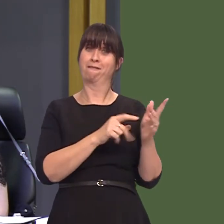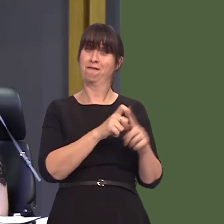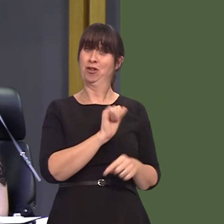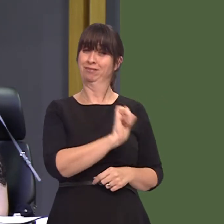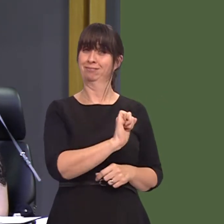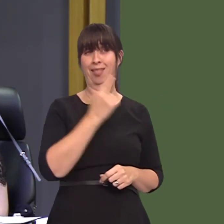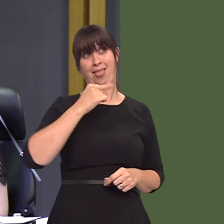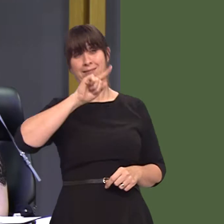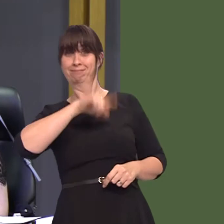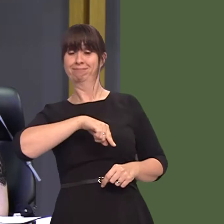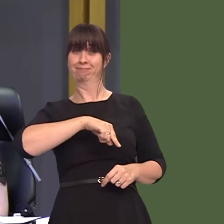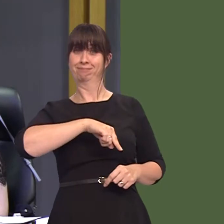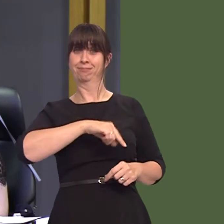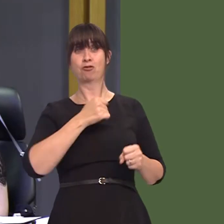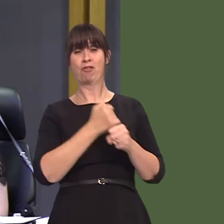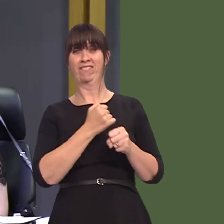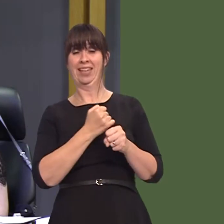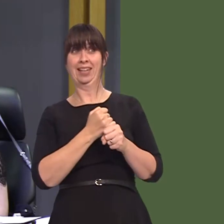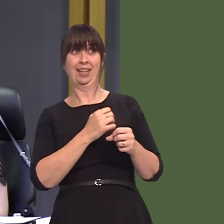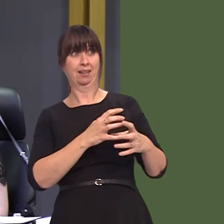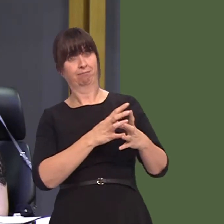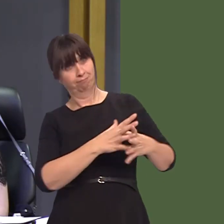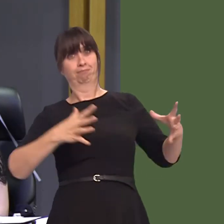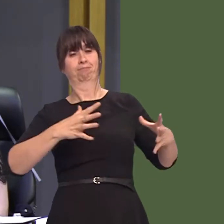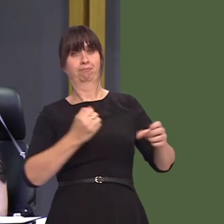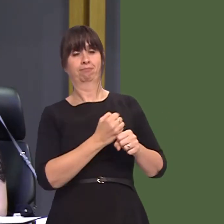Would it be possible for us to meet with officials in the department for the economy so that